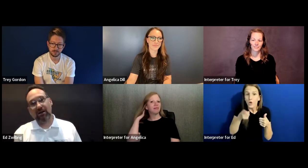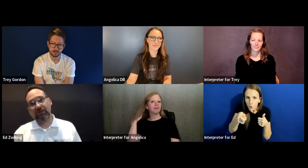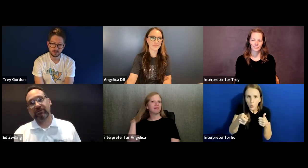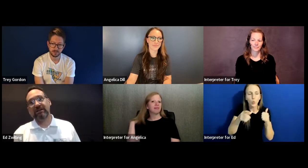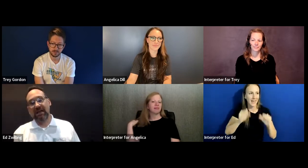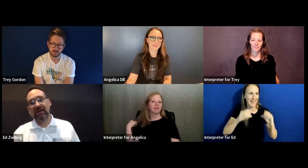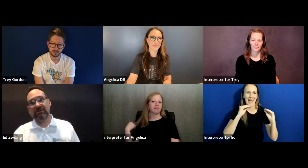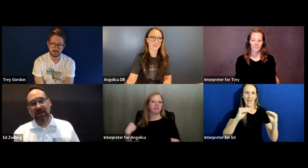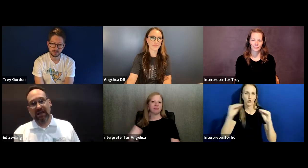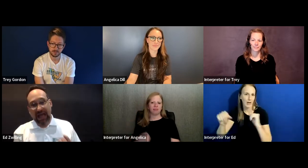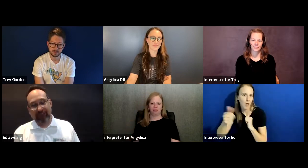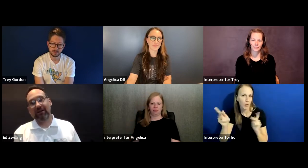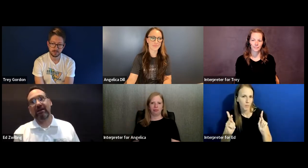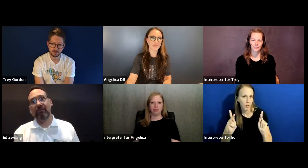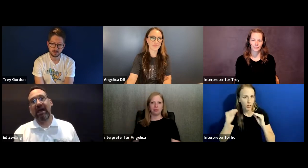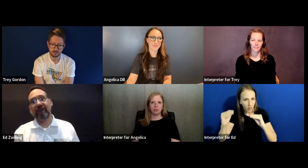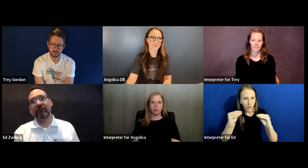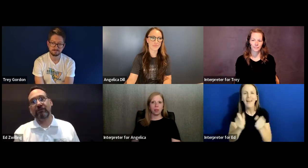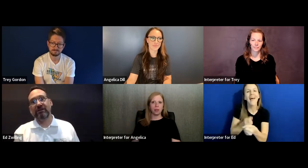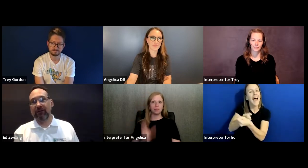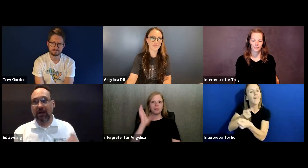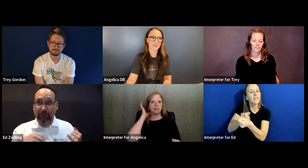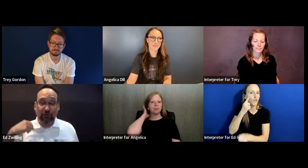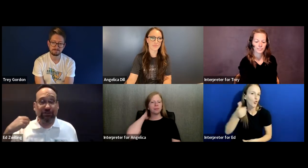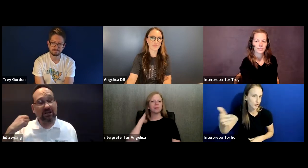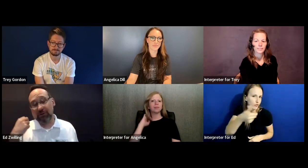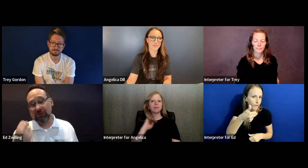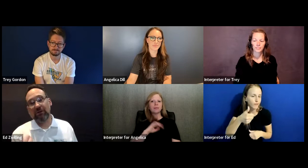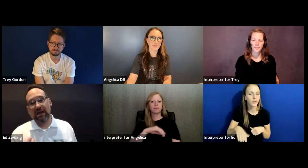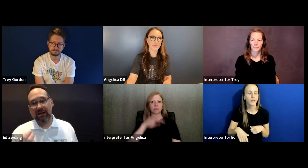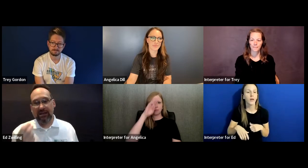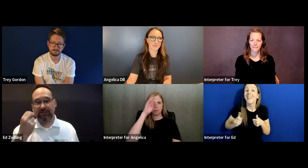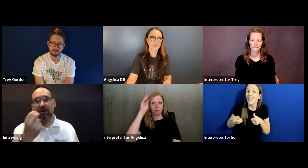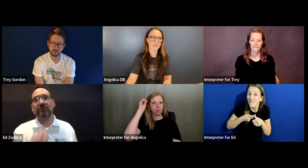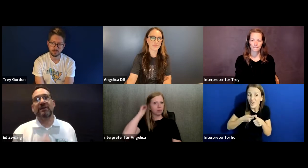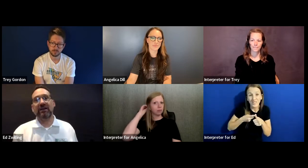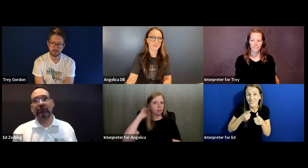others and and advocate on behalf of yourself and the first step in doing that is understanding what